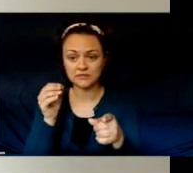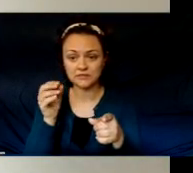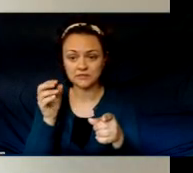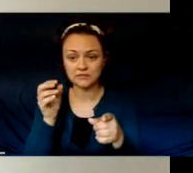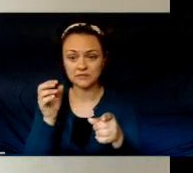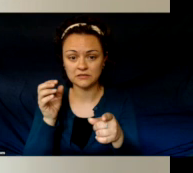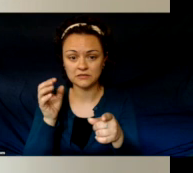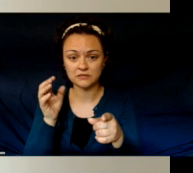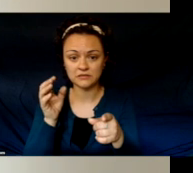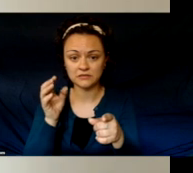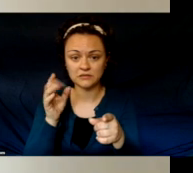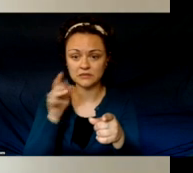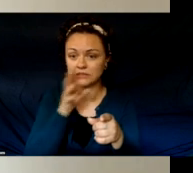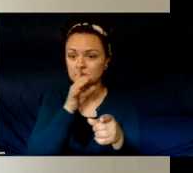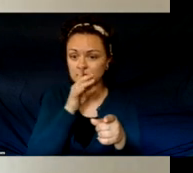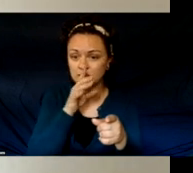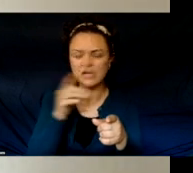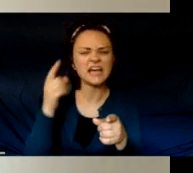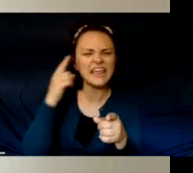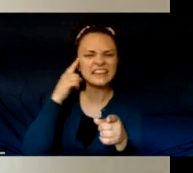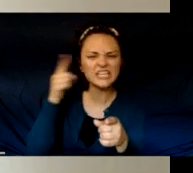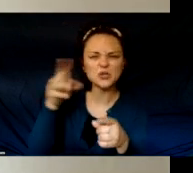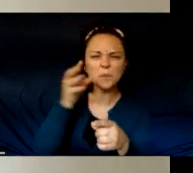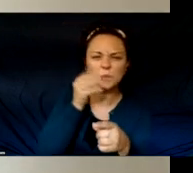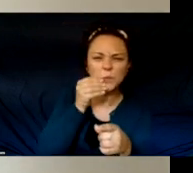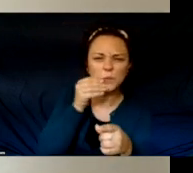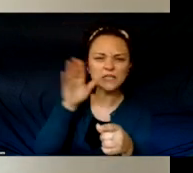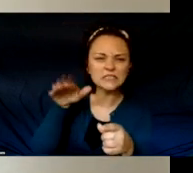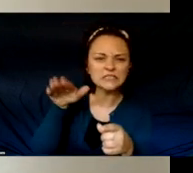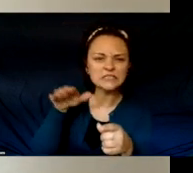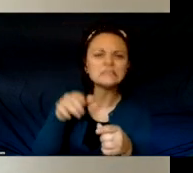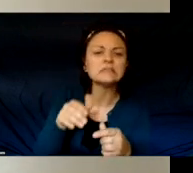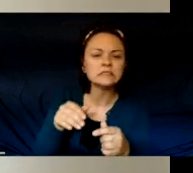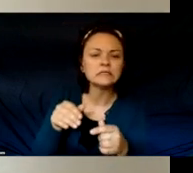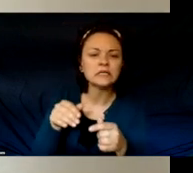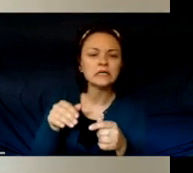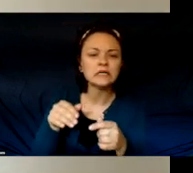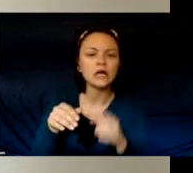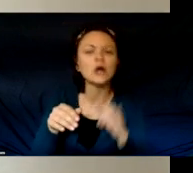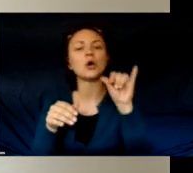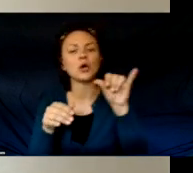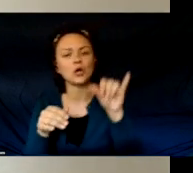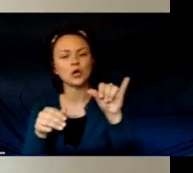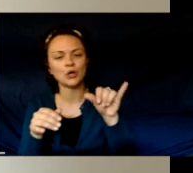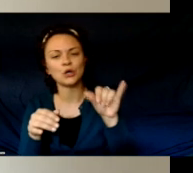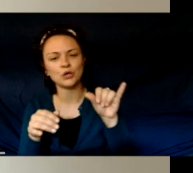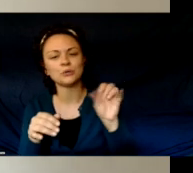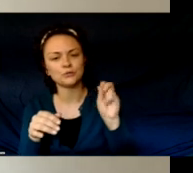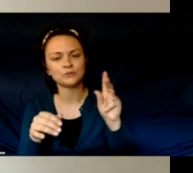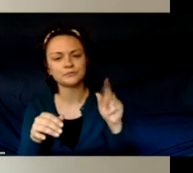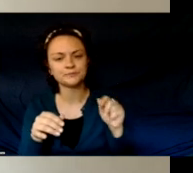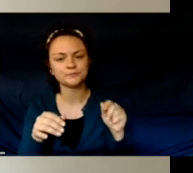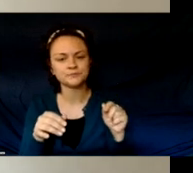German. I think you're muted. Thanks. Feel free